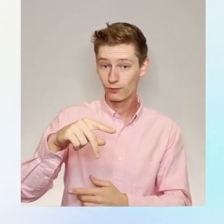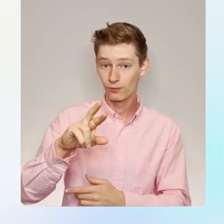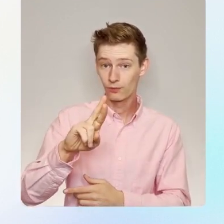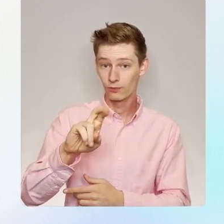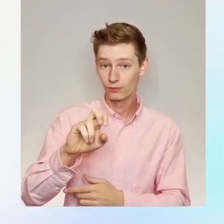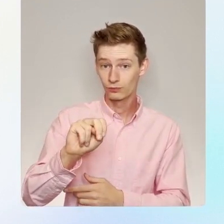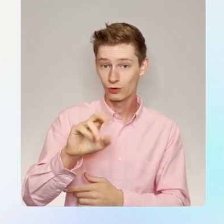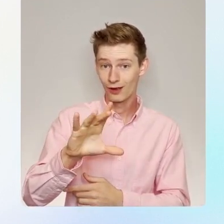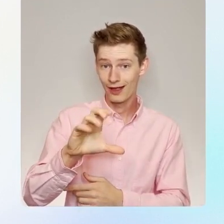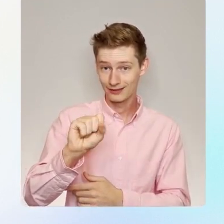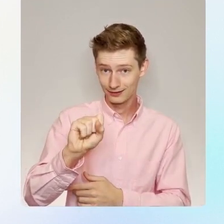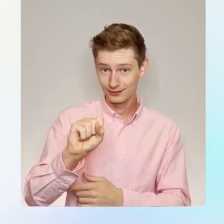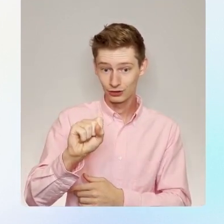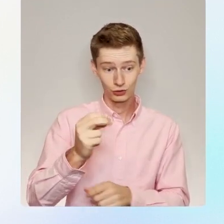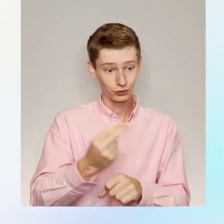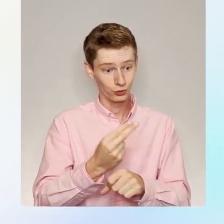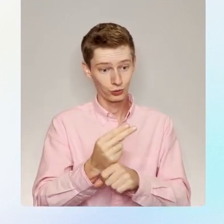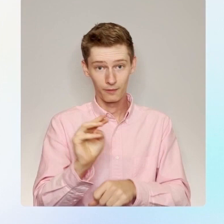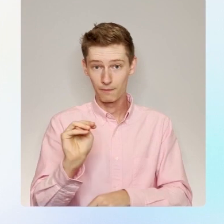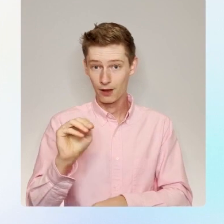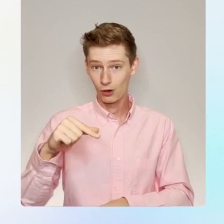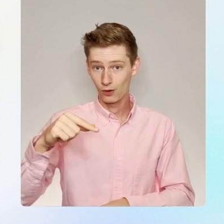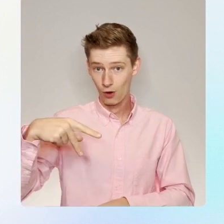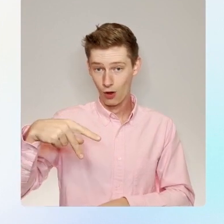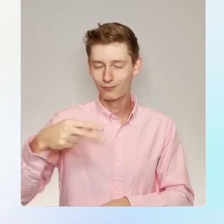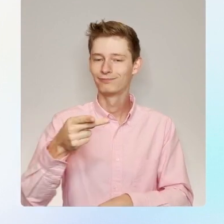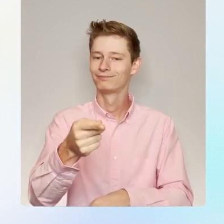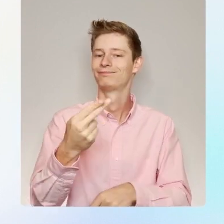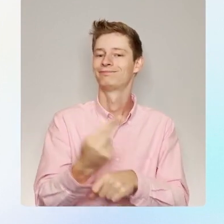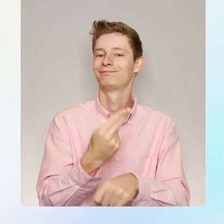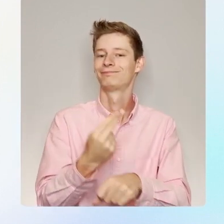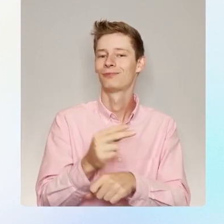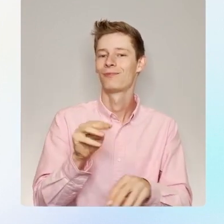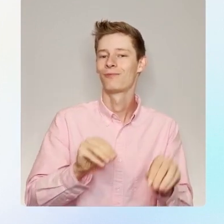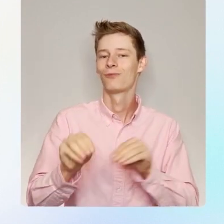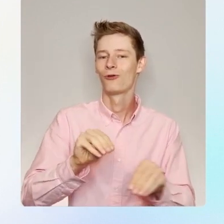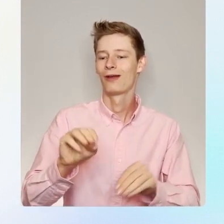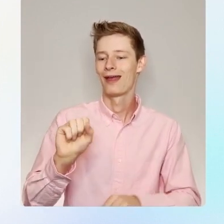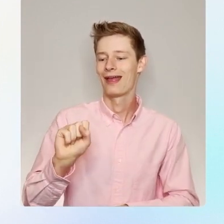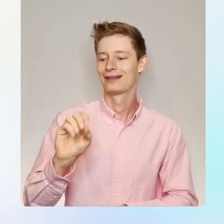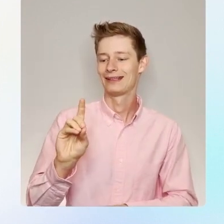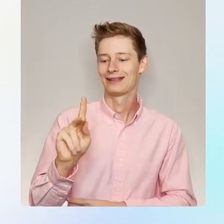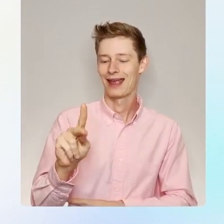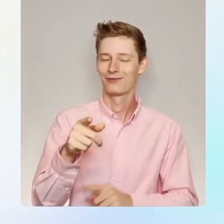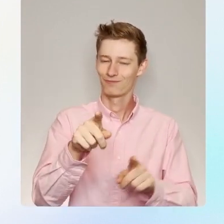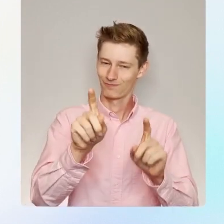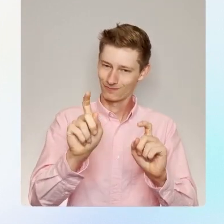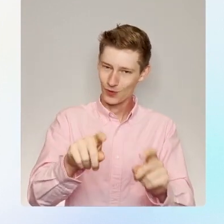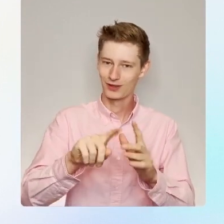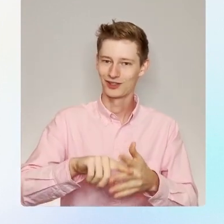by Meta Quest Pro, Movement SDK is one set of capabilities you need to get started.